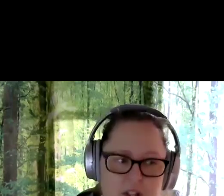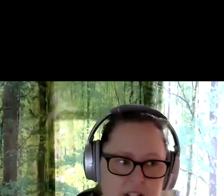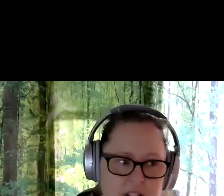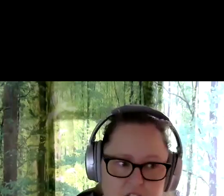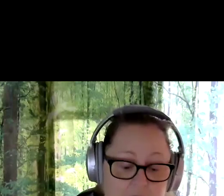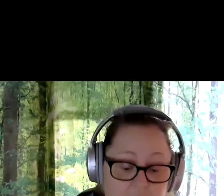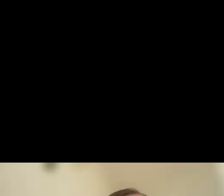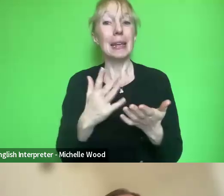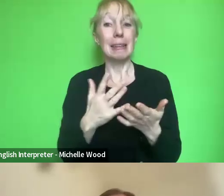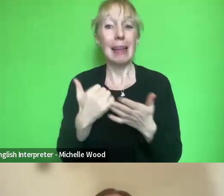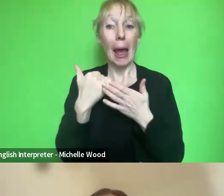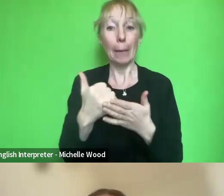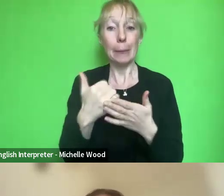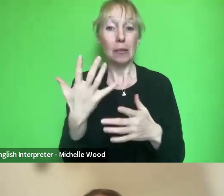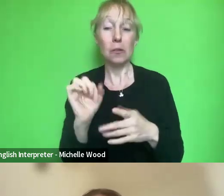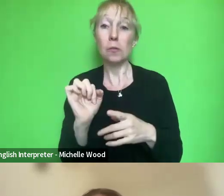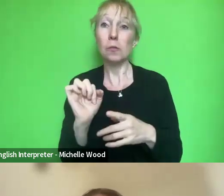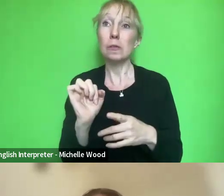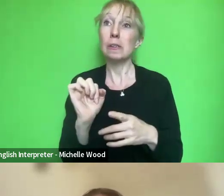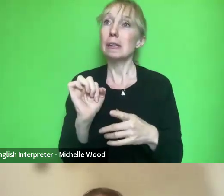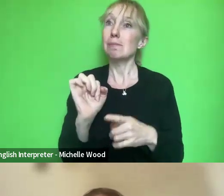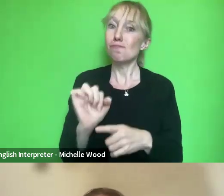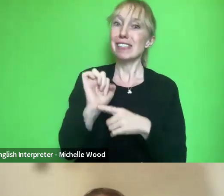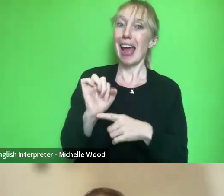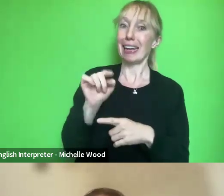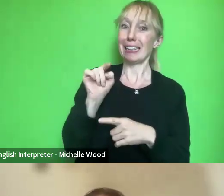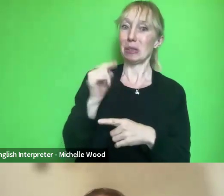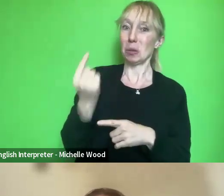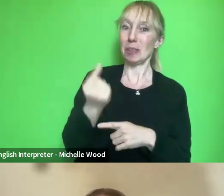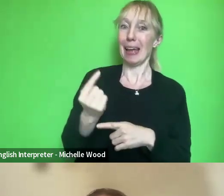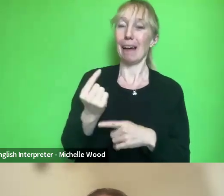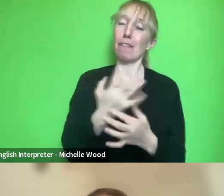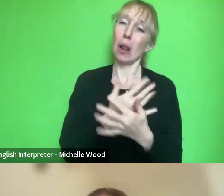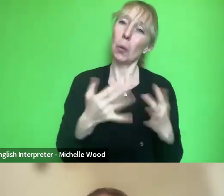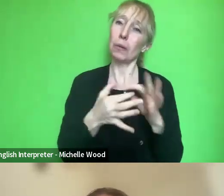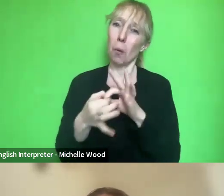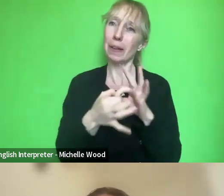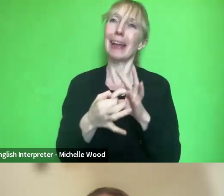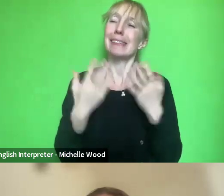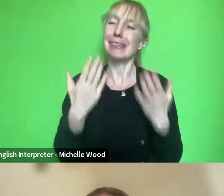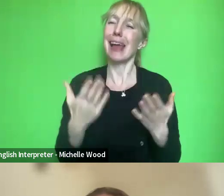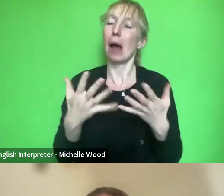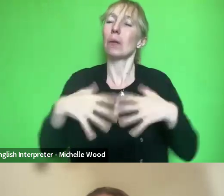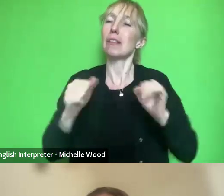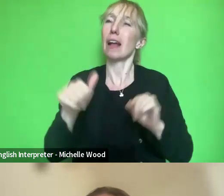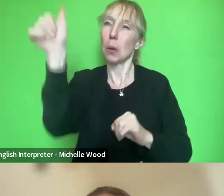organizations out there that thoroughly understand this now. So yeah, really important that we look after ourselves when we're